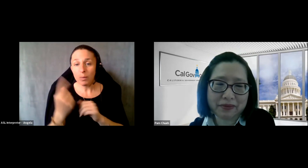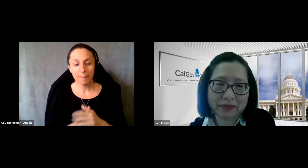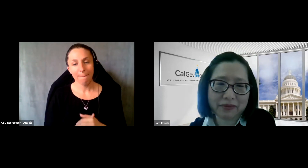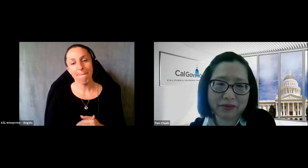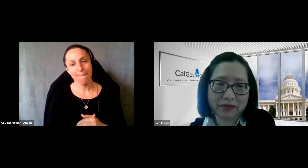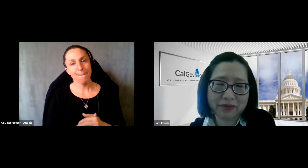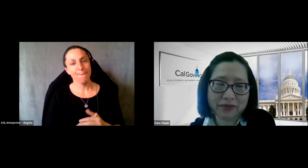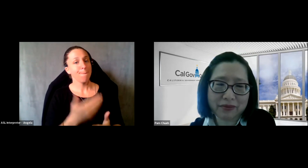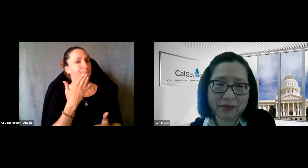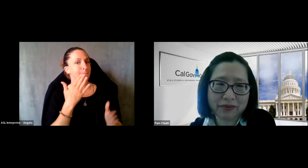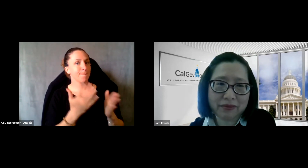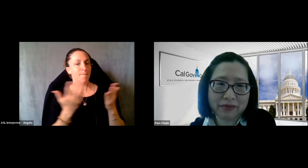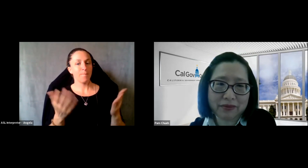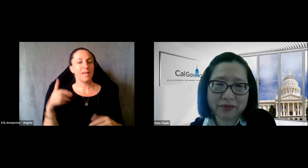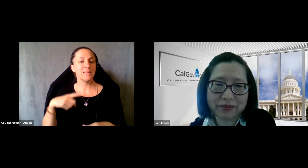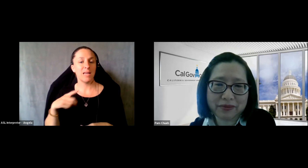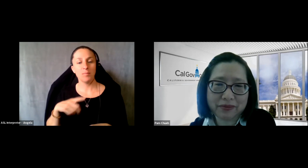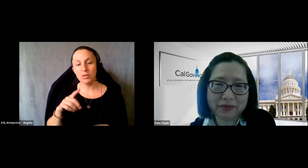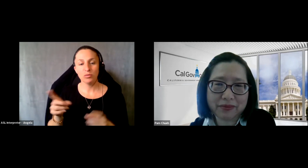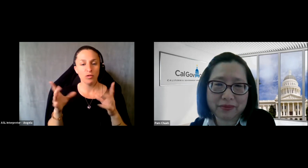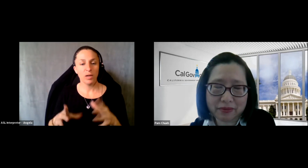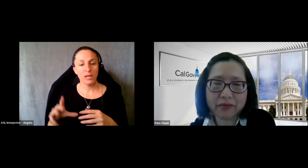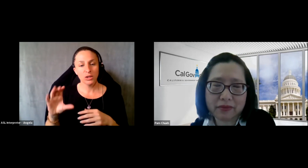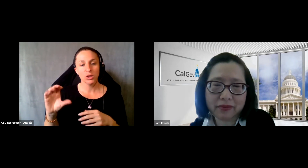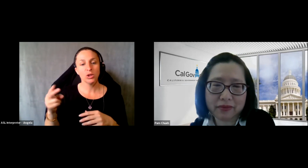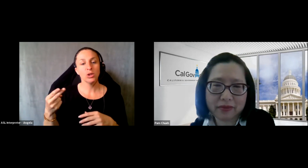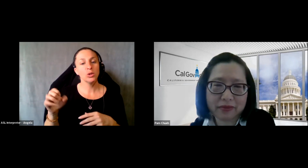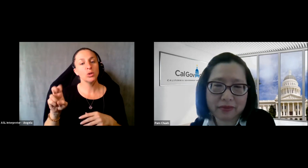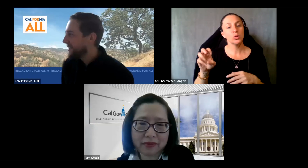Thank you so much, Deputy Director Chu, and thank you for joining us, and we look forward